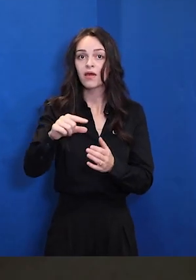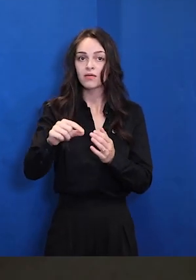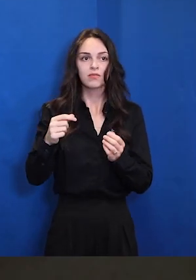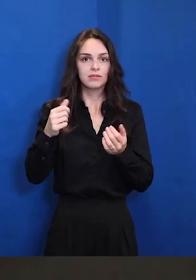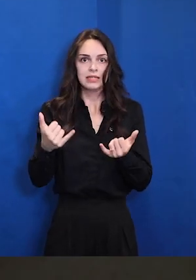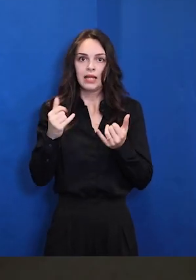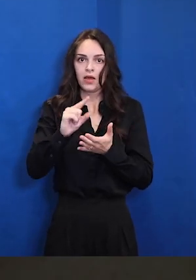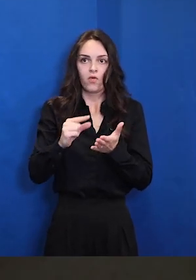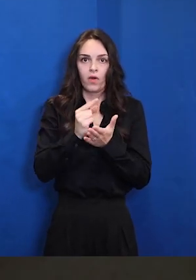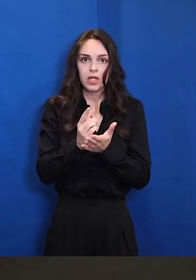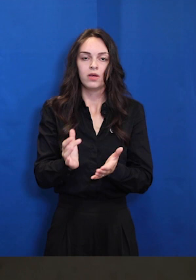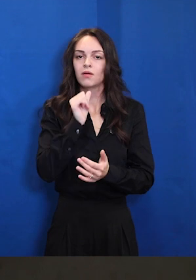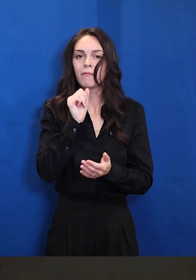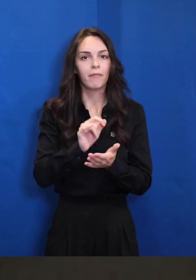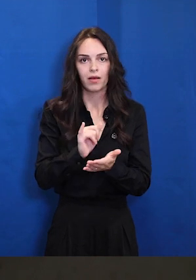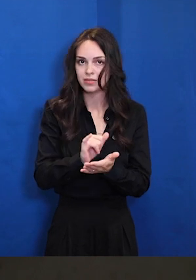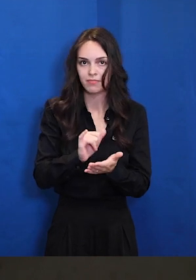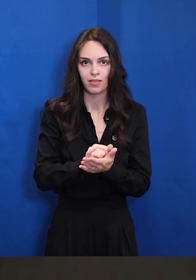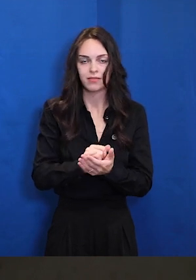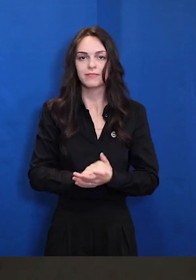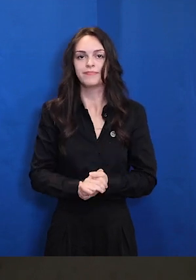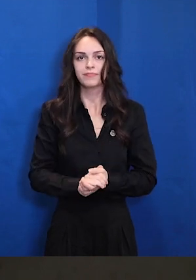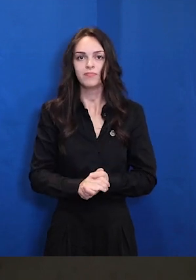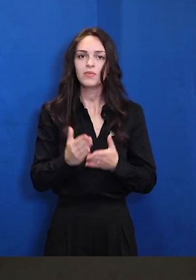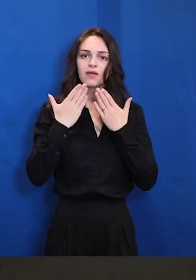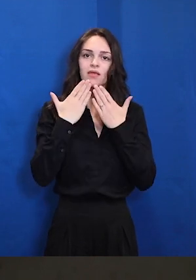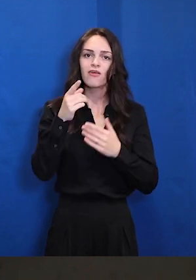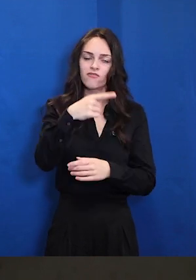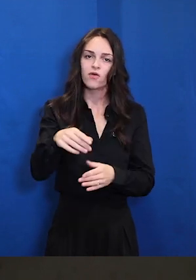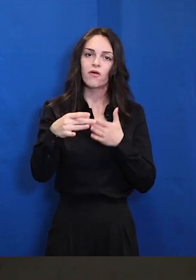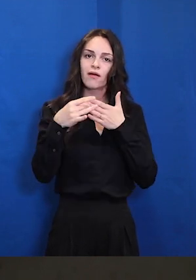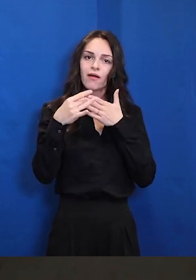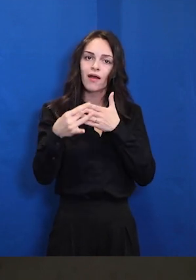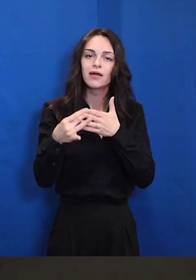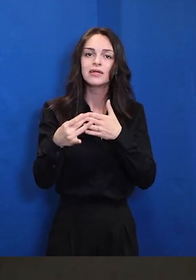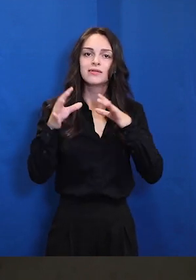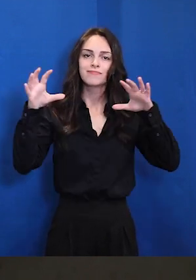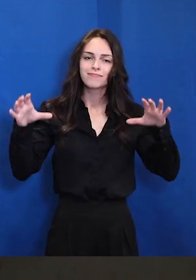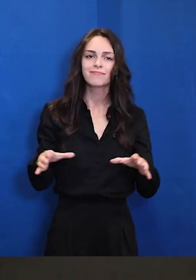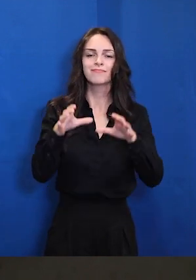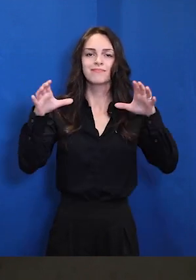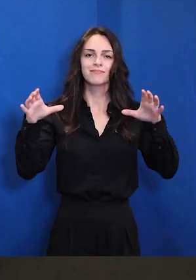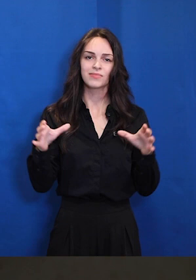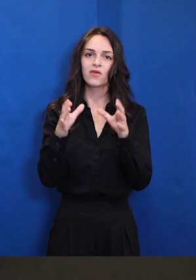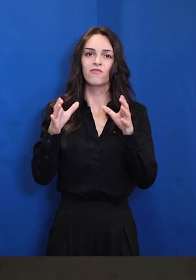if it weren't for their dedication to our well-being. Let us remember to thank them for their guidance and encouragement,